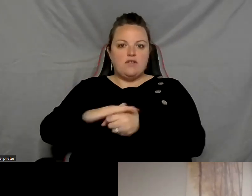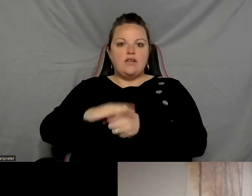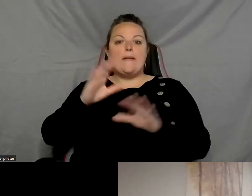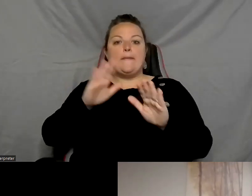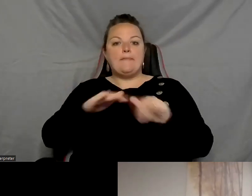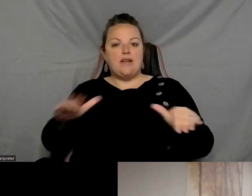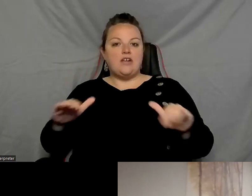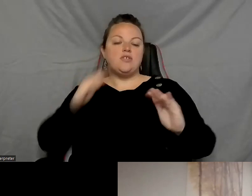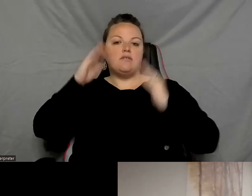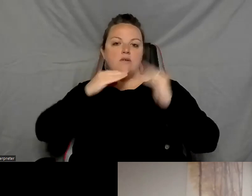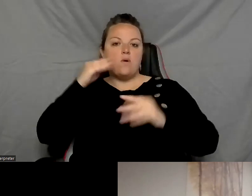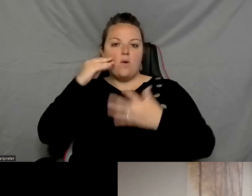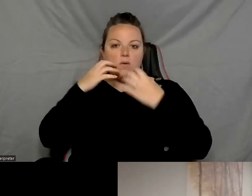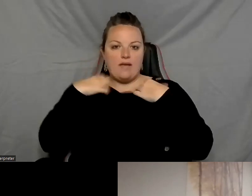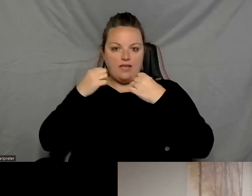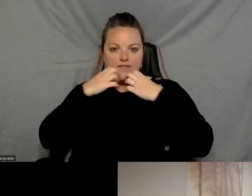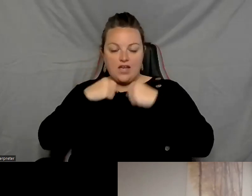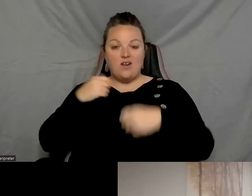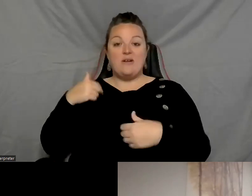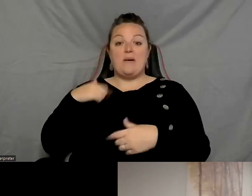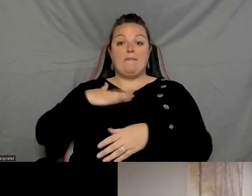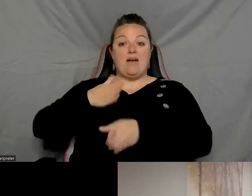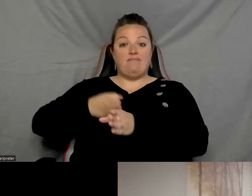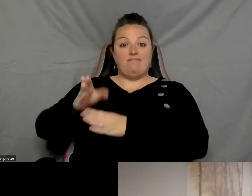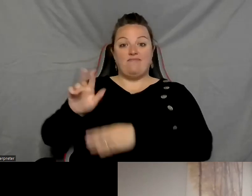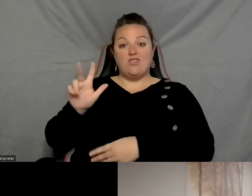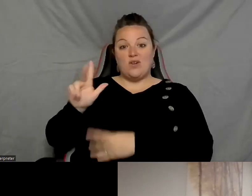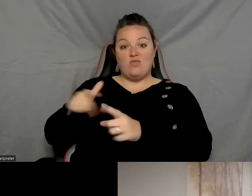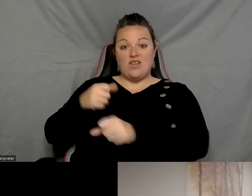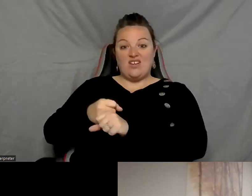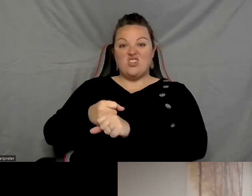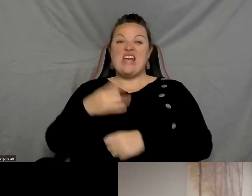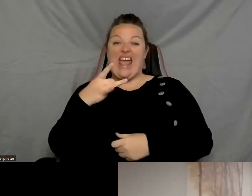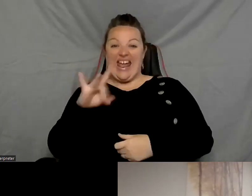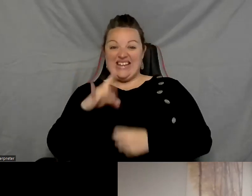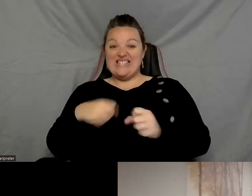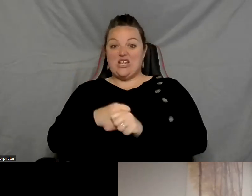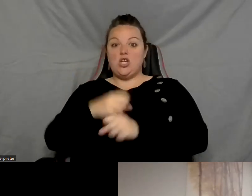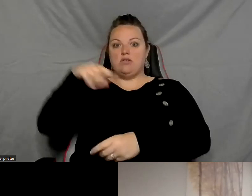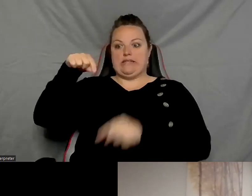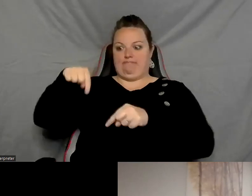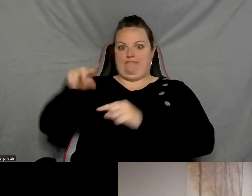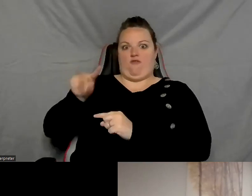I've been an OT for 23 years with 18 of those years here in Vermont. So as a practitioner,